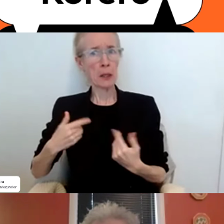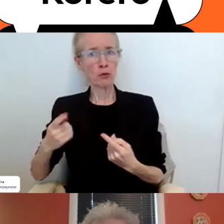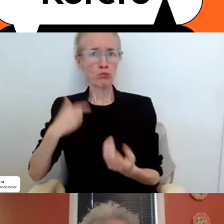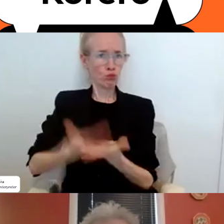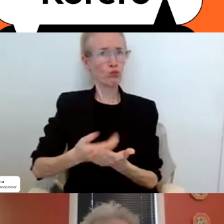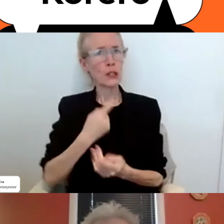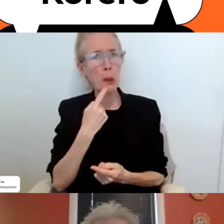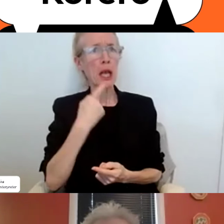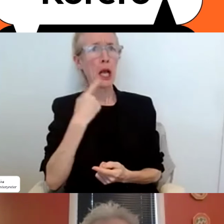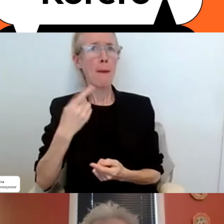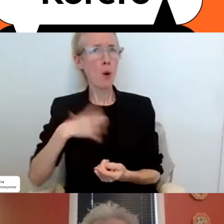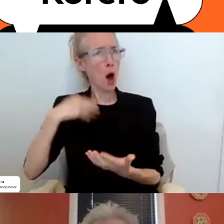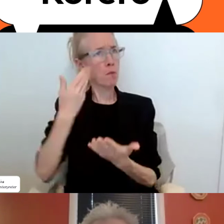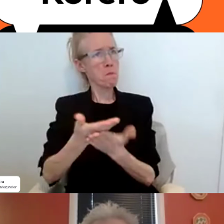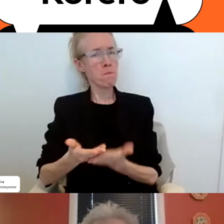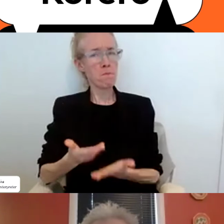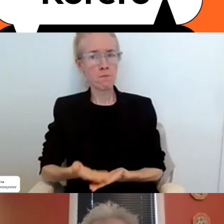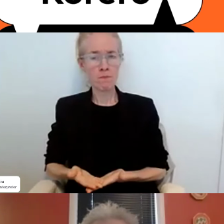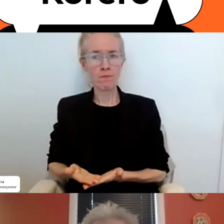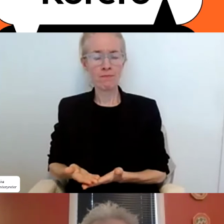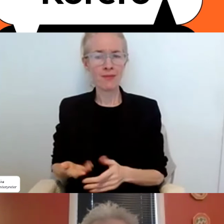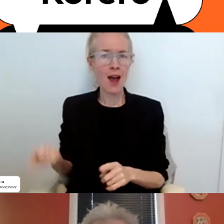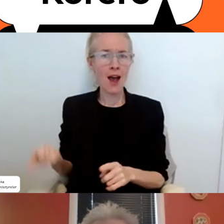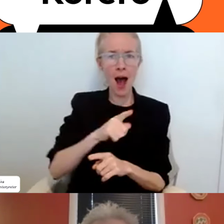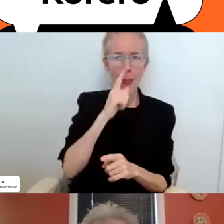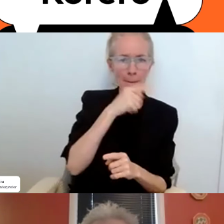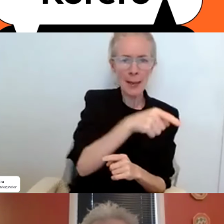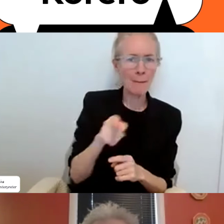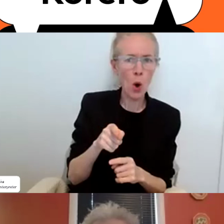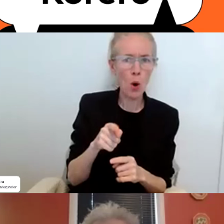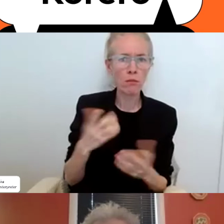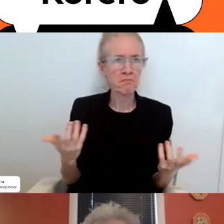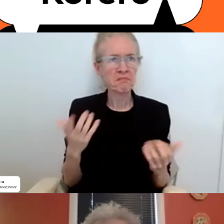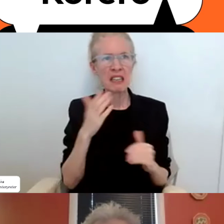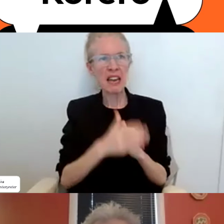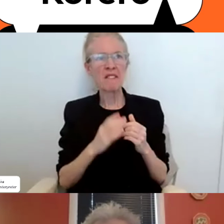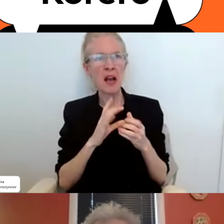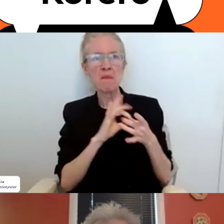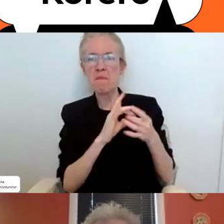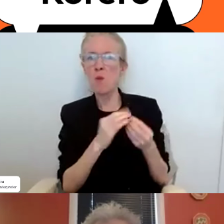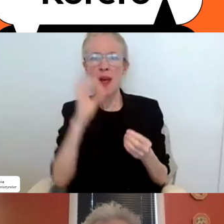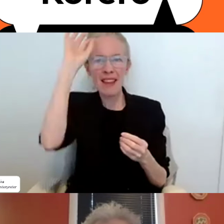they want. And one of the challenges that we have constantly is to say